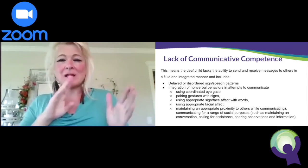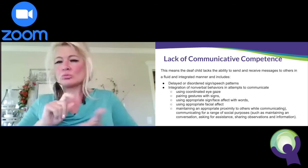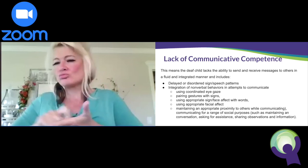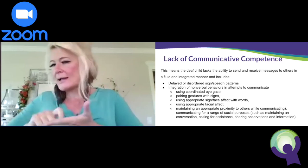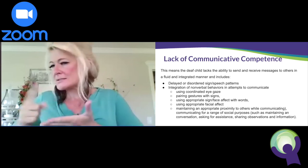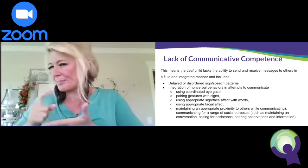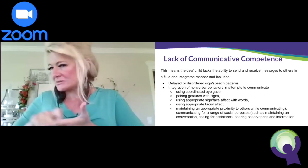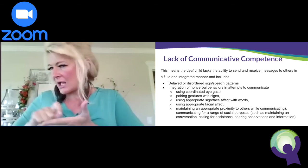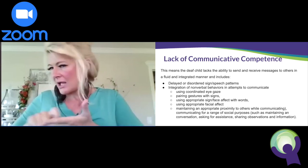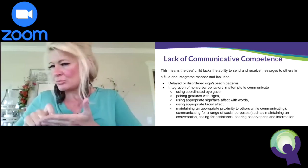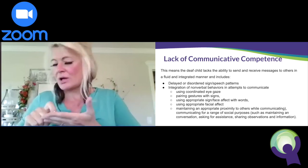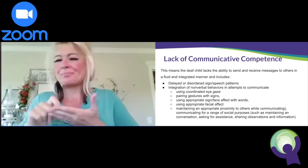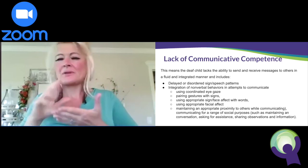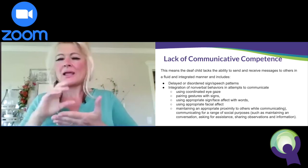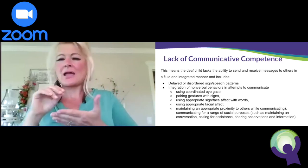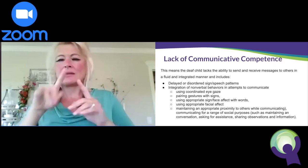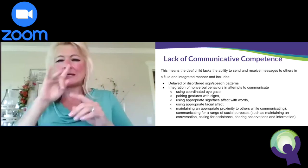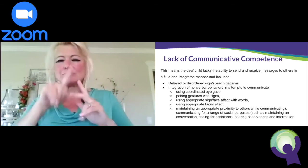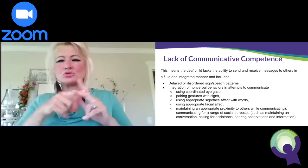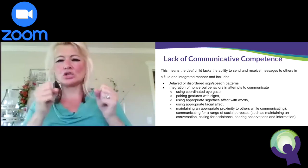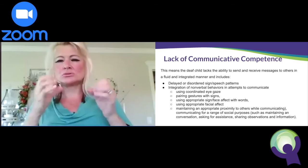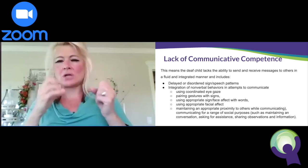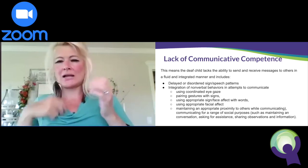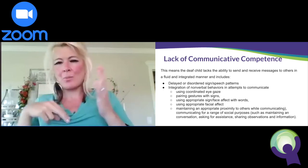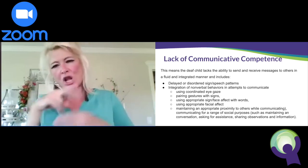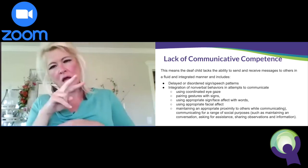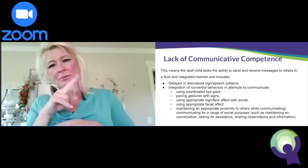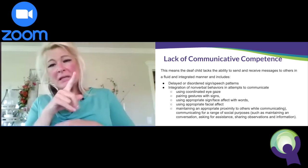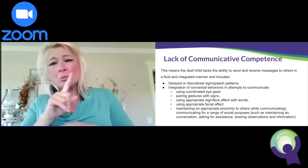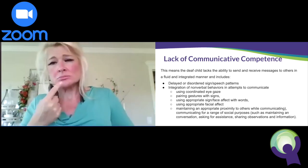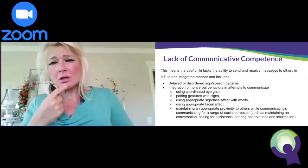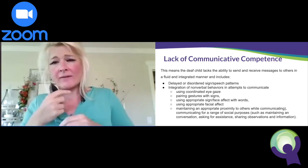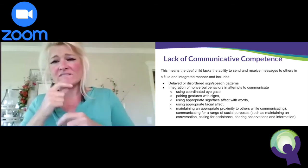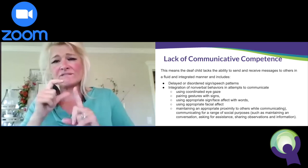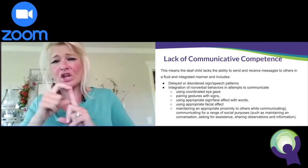happen it's just in a non-traditional way. Thinking about their signing skills